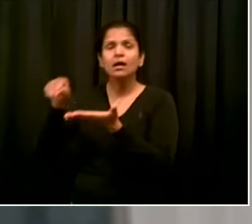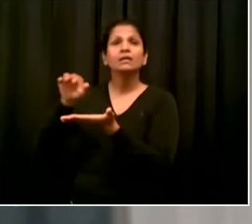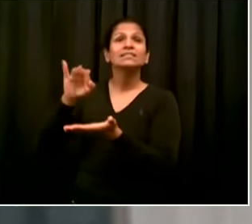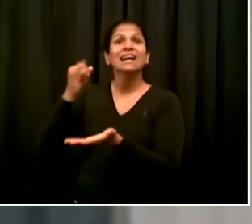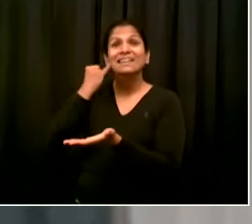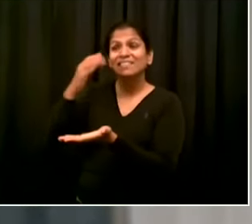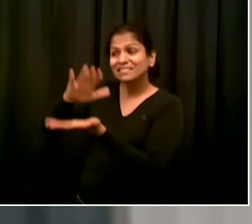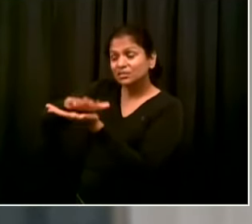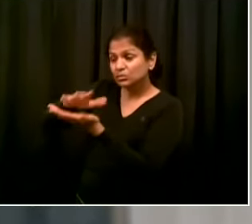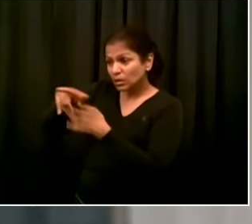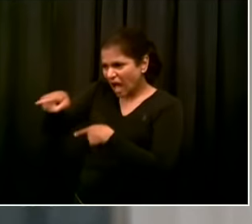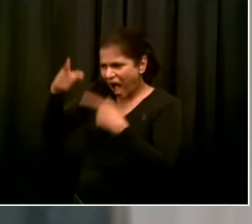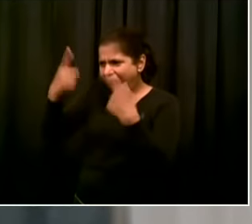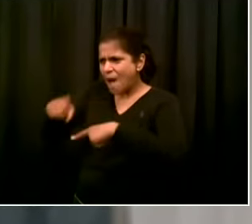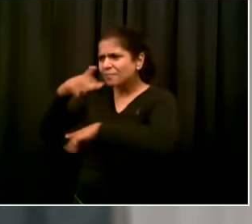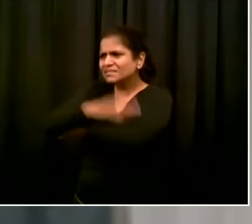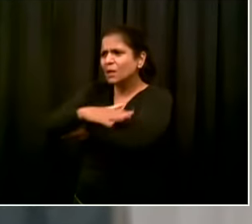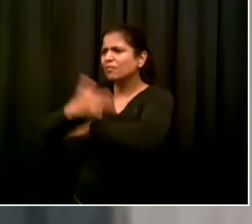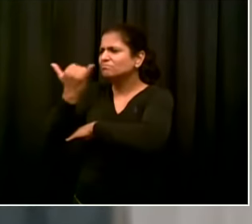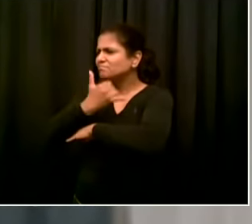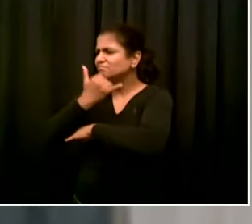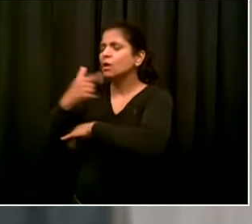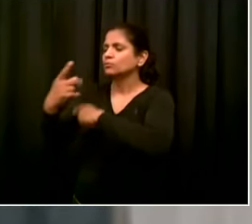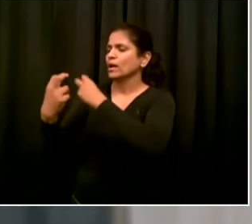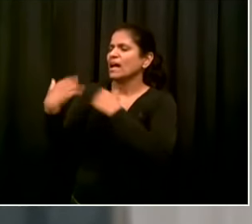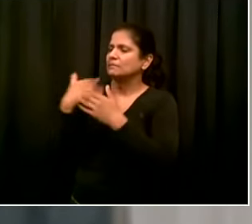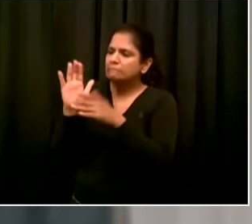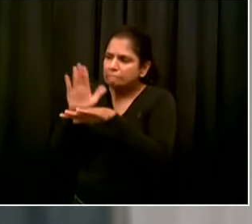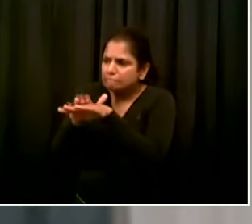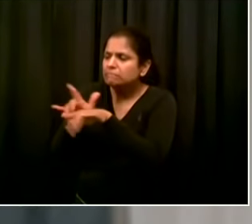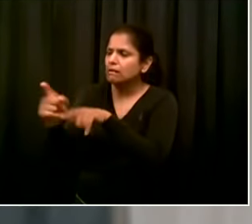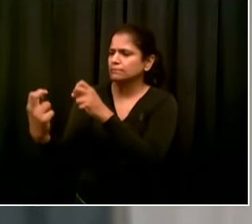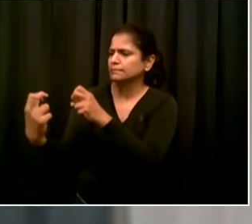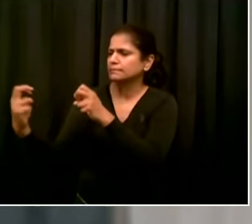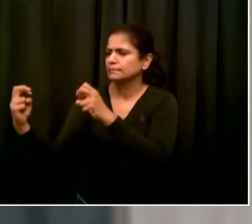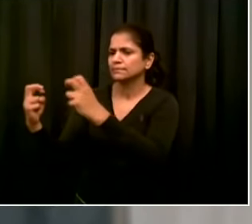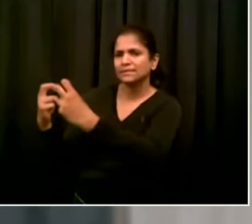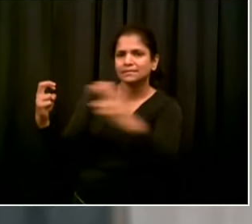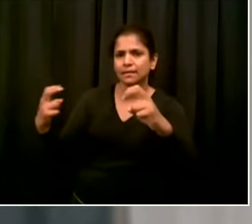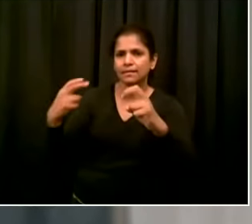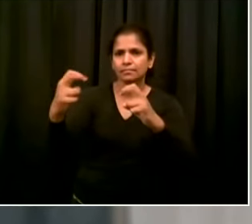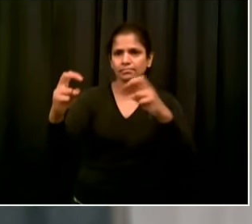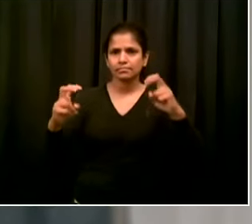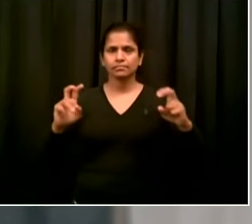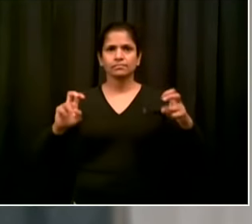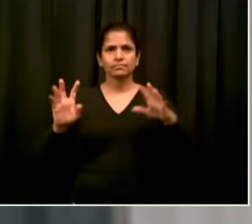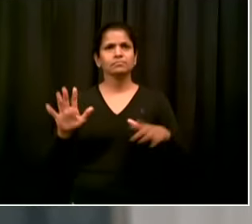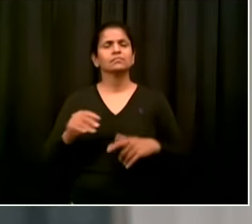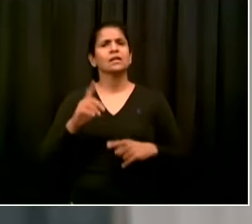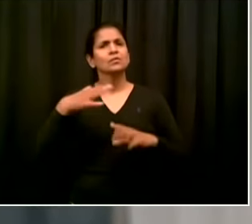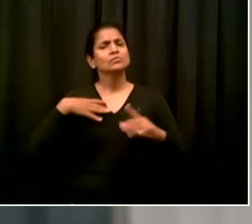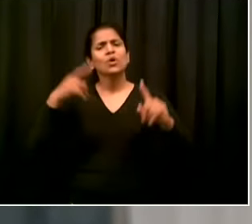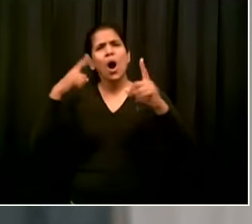ULTIMATE GOAL IS TO INTERRUPT THE SPREAD OF THE CORONAVIRUS. I AM GOING TO